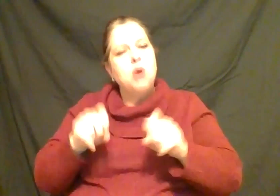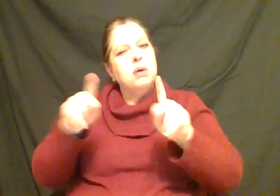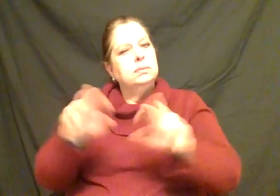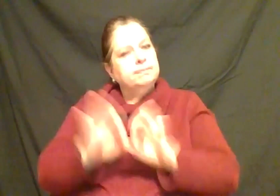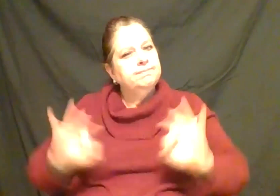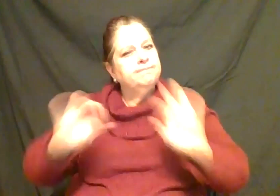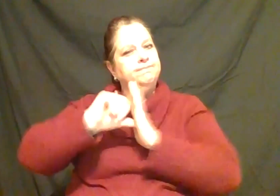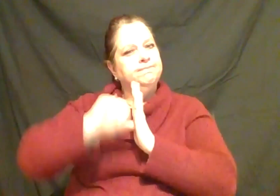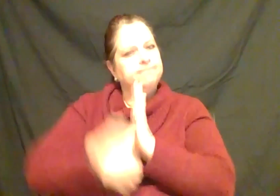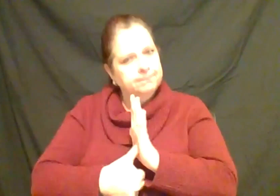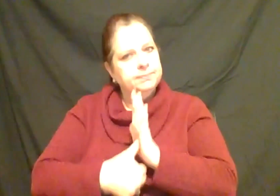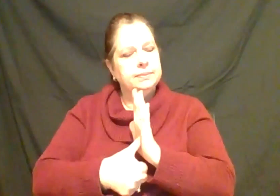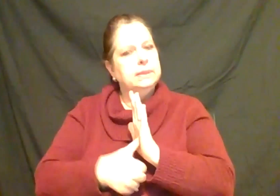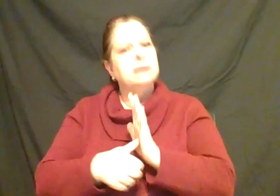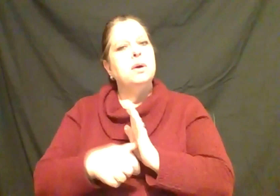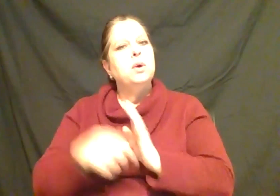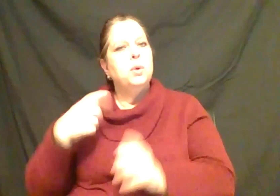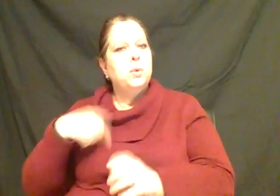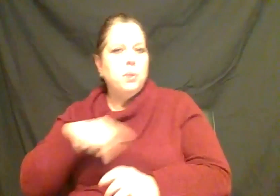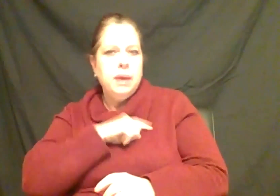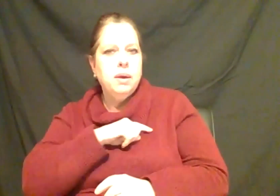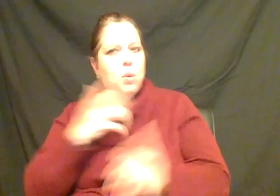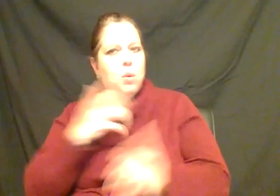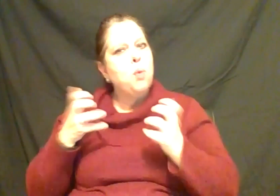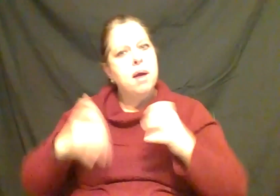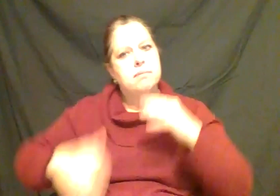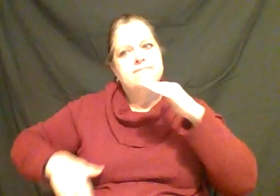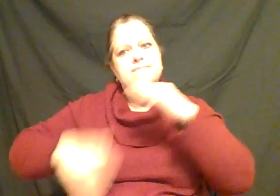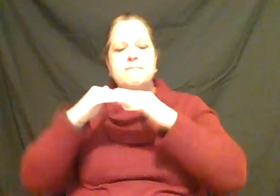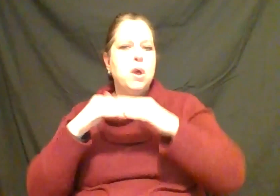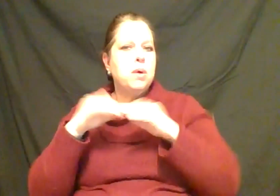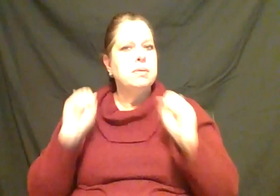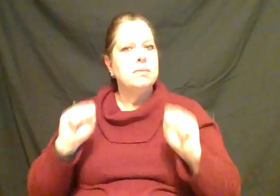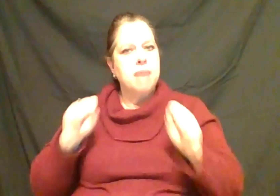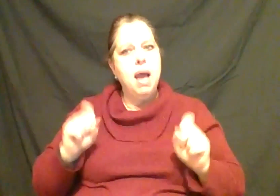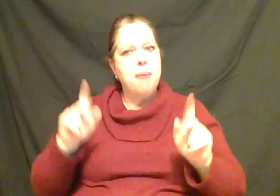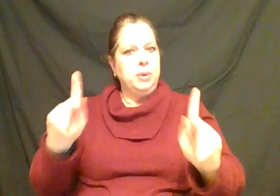really ensure that we are maximizing the educational opportunities for for students